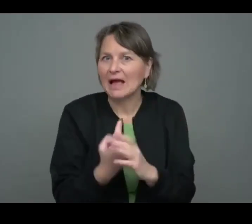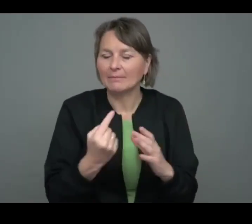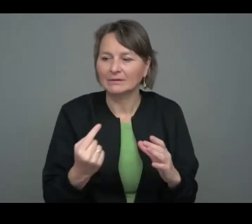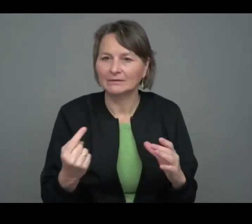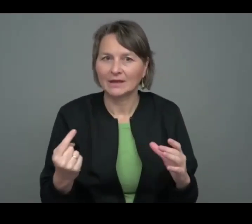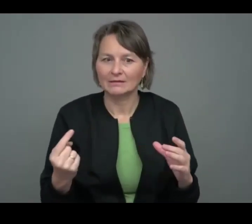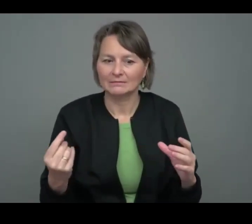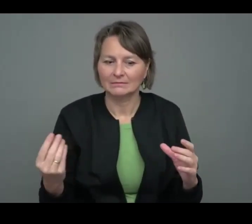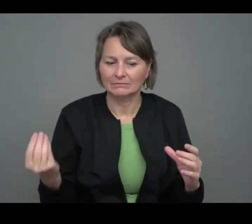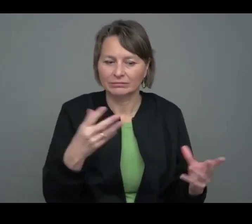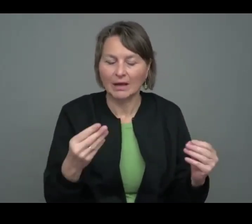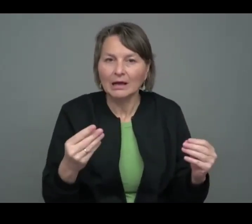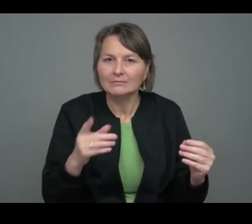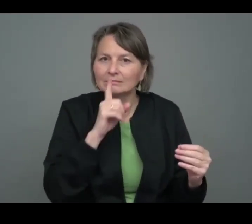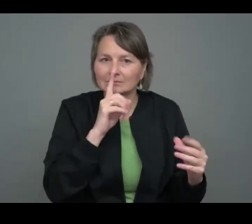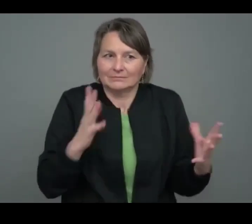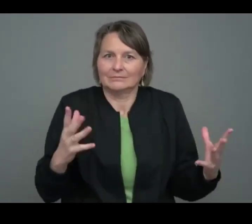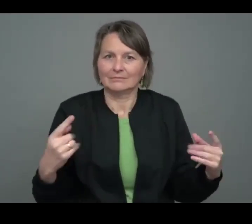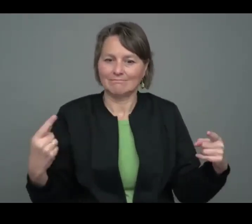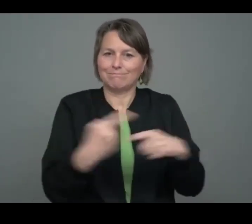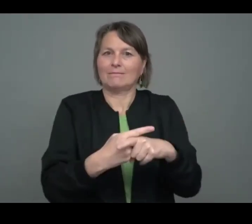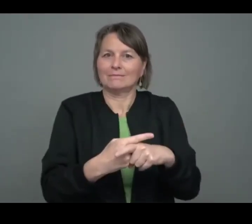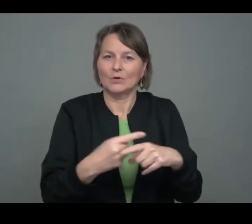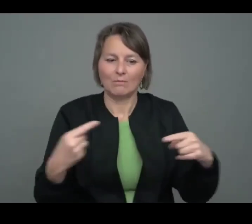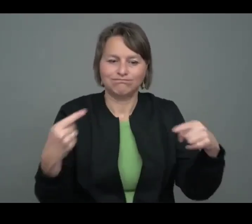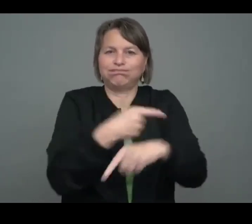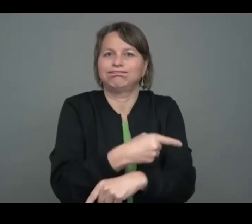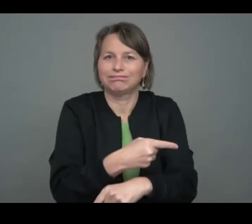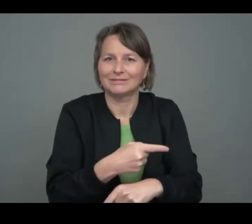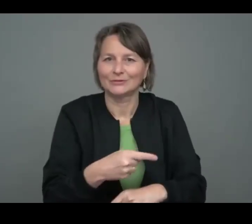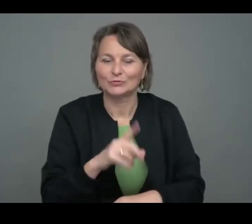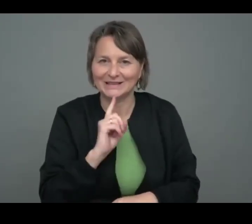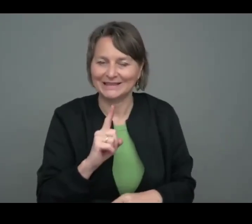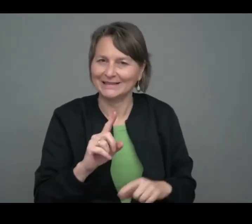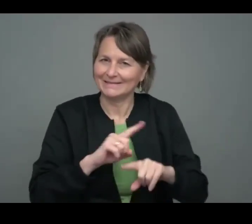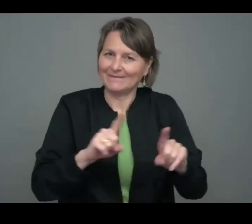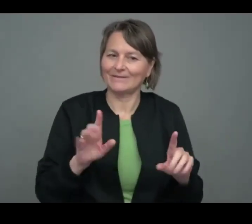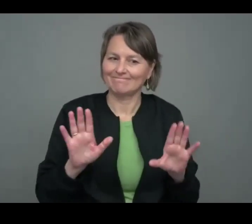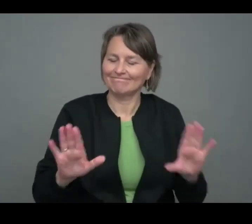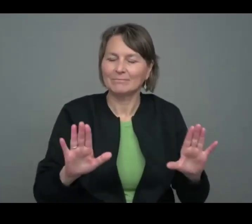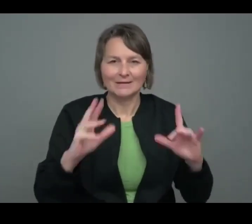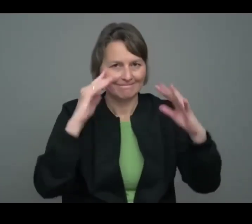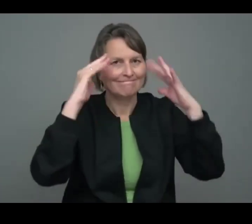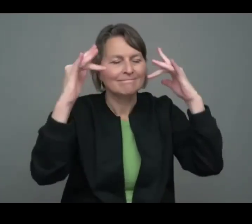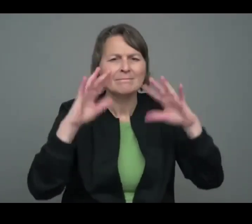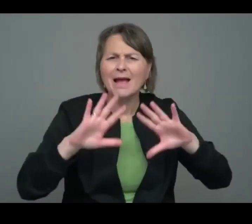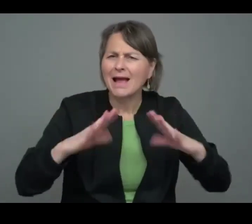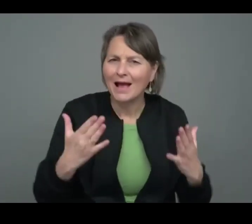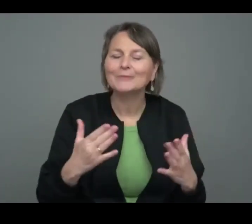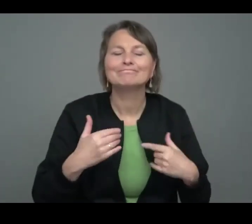ethics, underneath our field. And that also is true for research. So we are... between